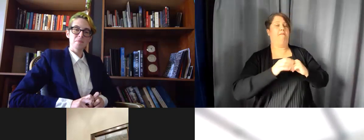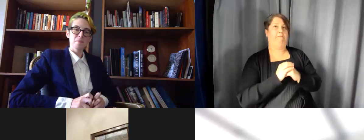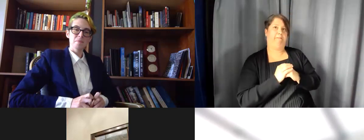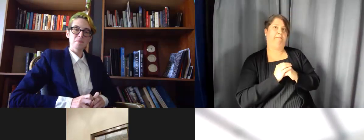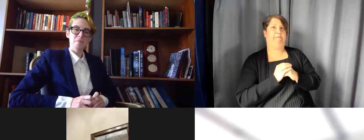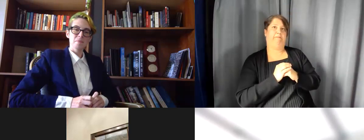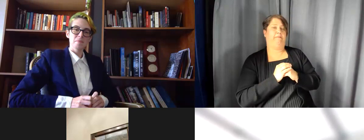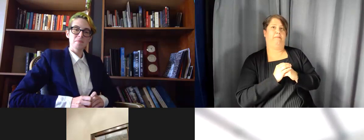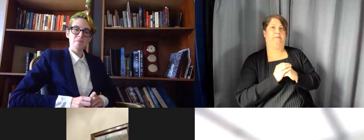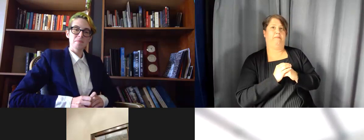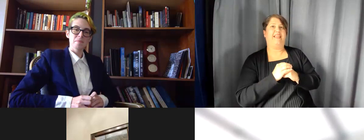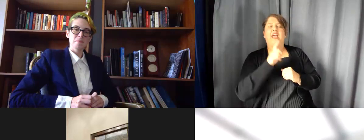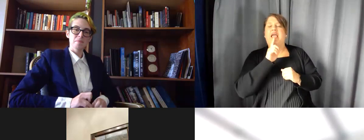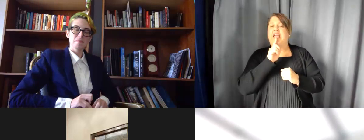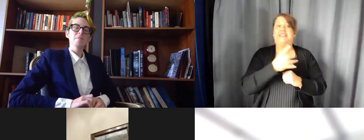Jordan Radford: it's, it's an and or situation.